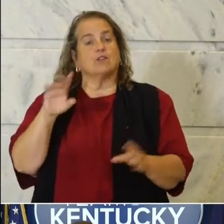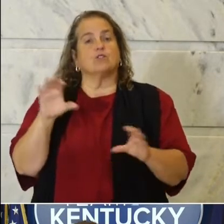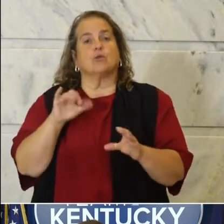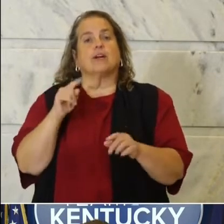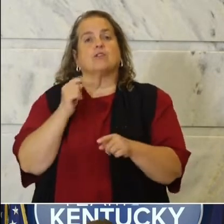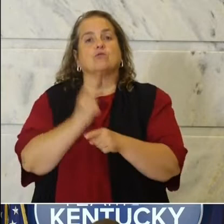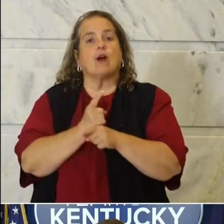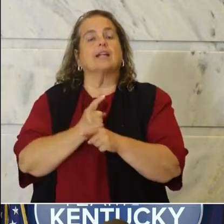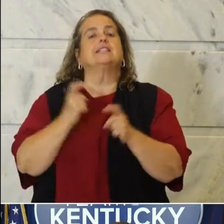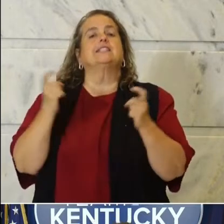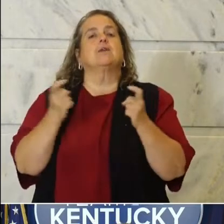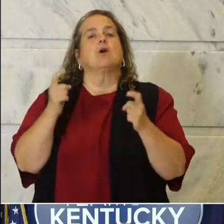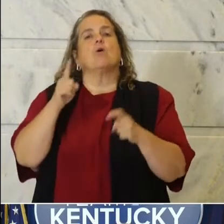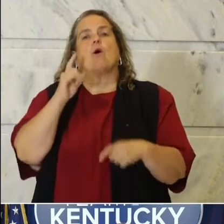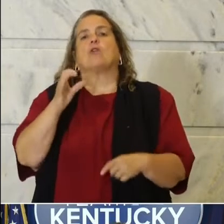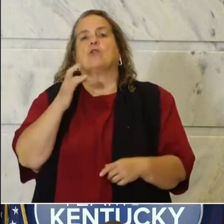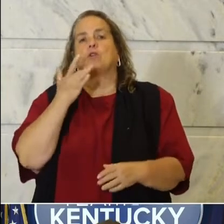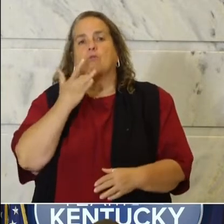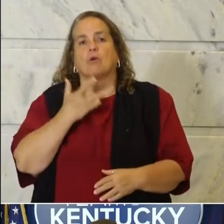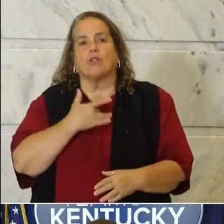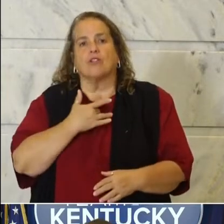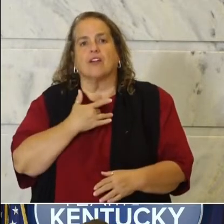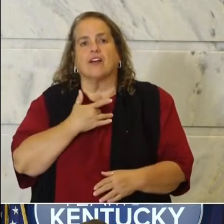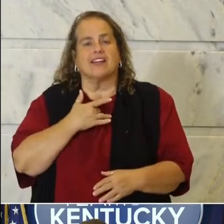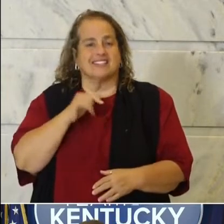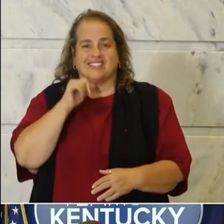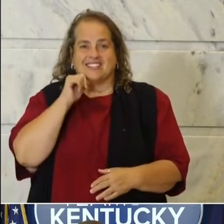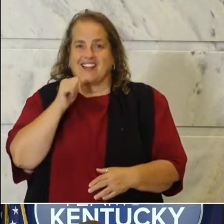celebrating 1/100 birthday. So I say every day, different reasons that I